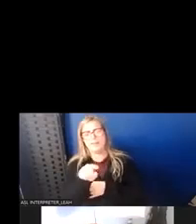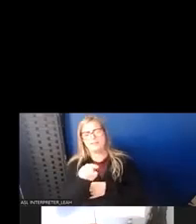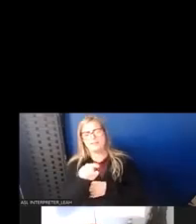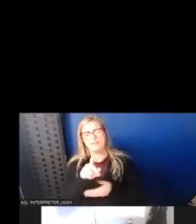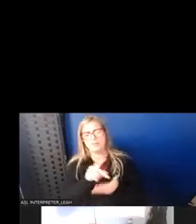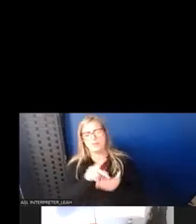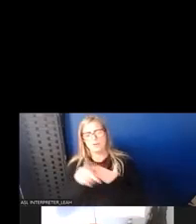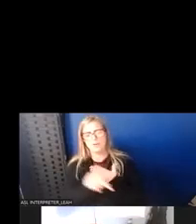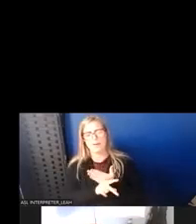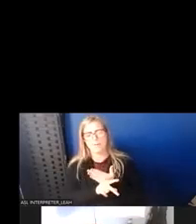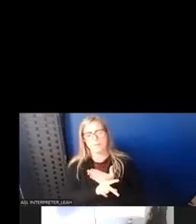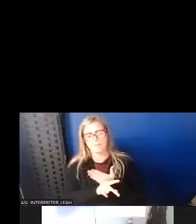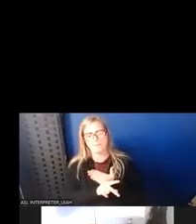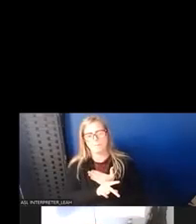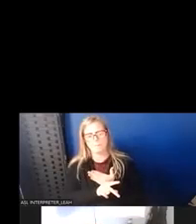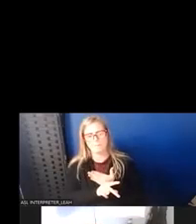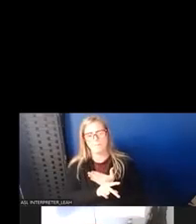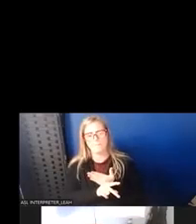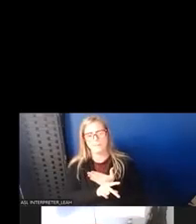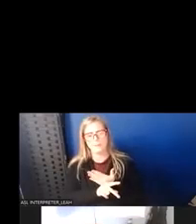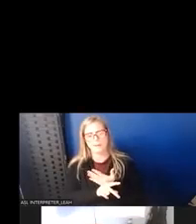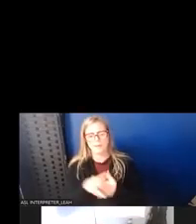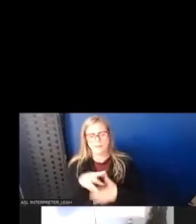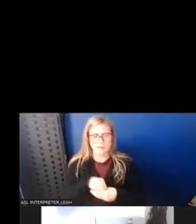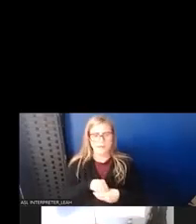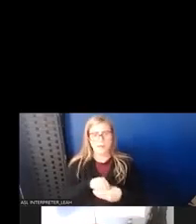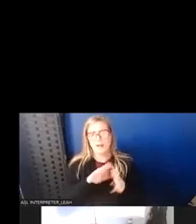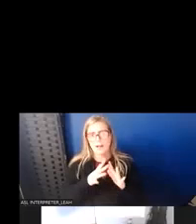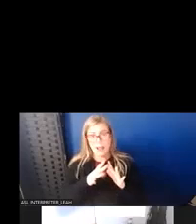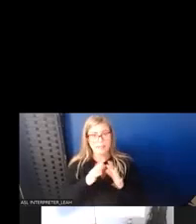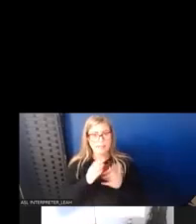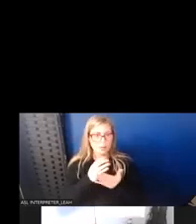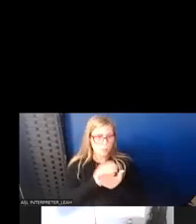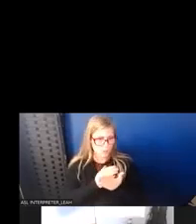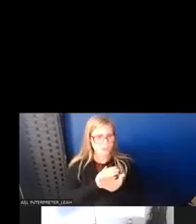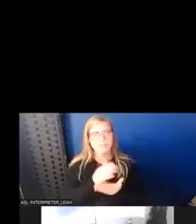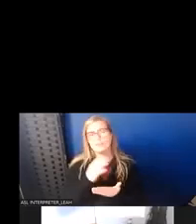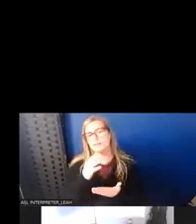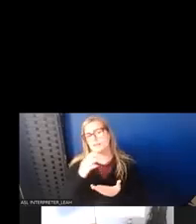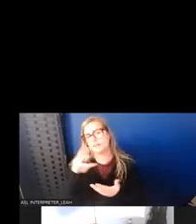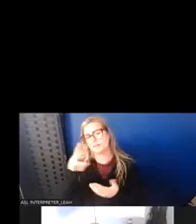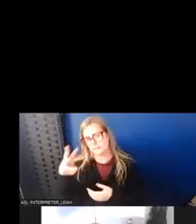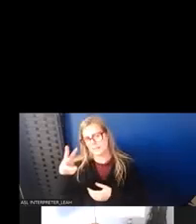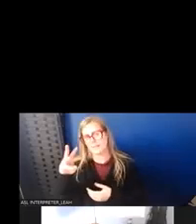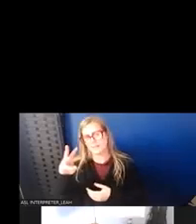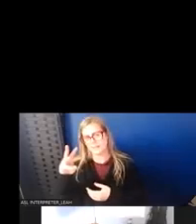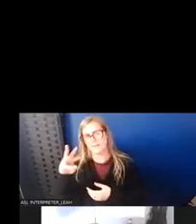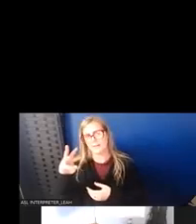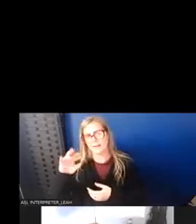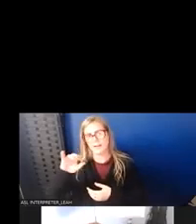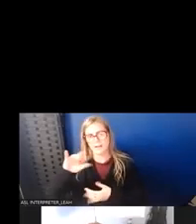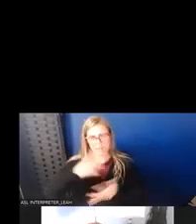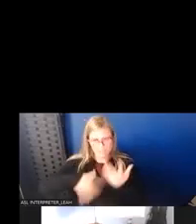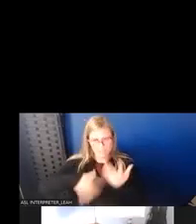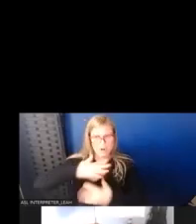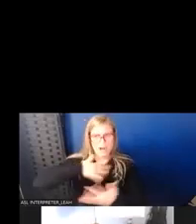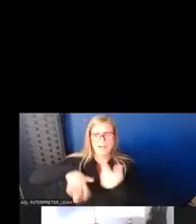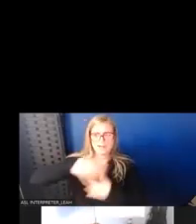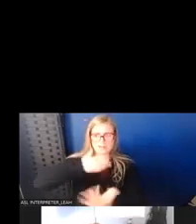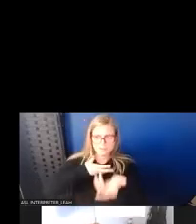consists of one online course and then six interactive workshops.